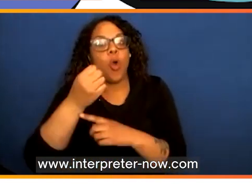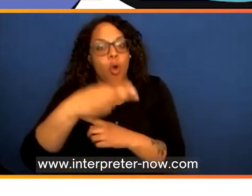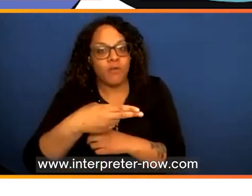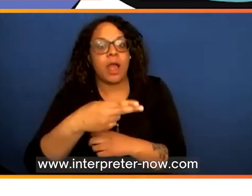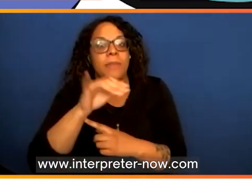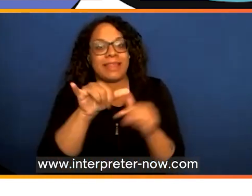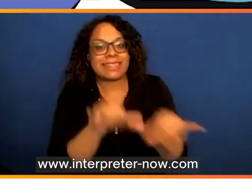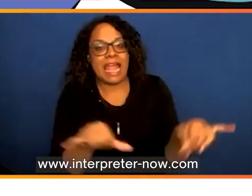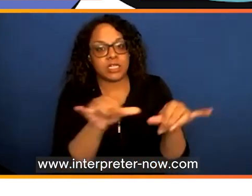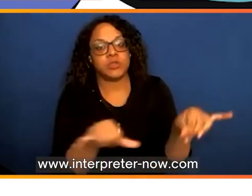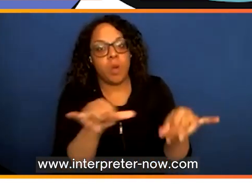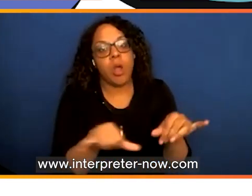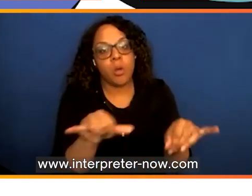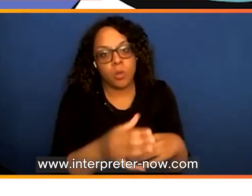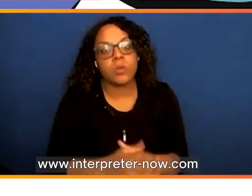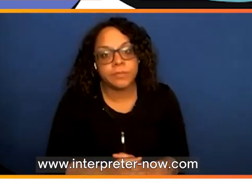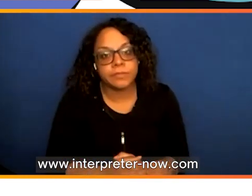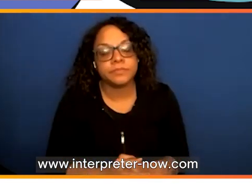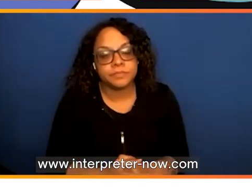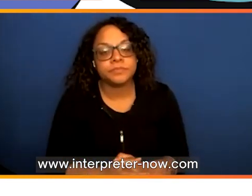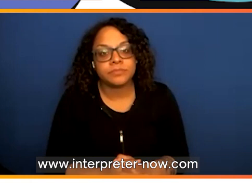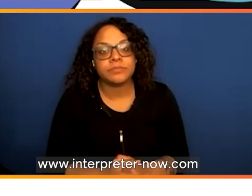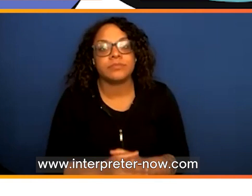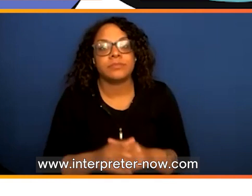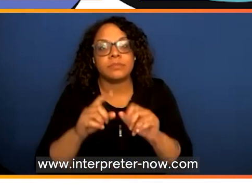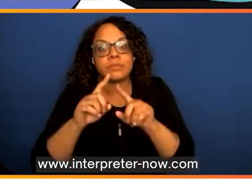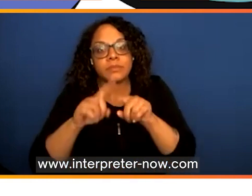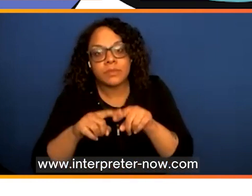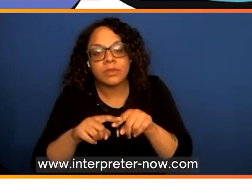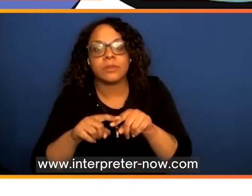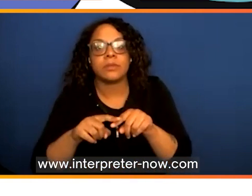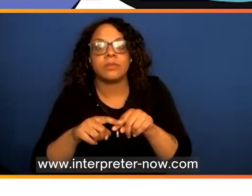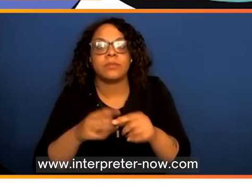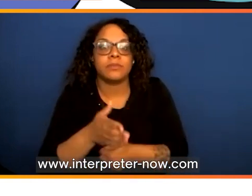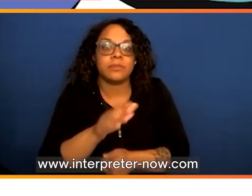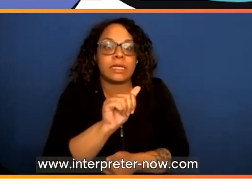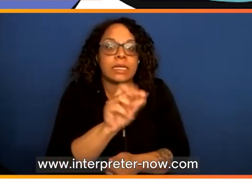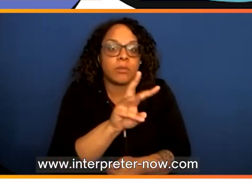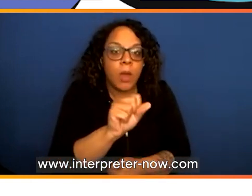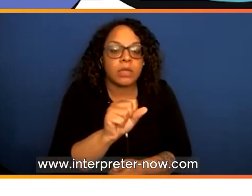been at, there's a certain temperature and a bias that exists, that exists still today,